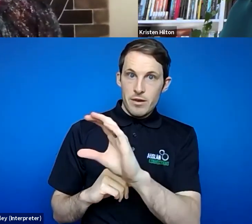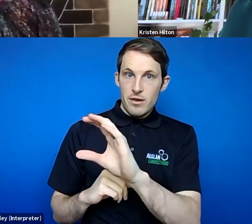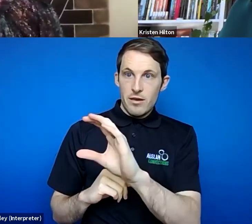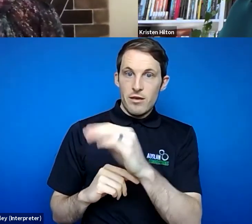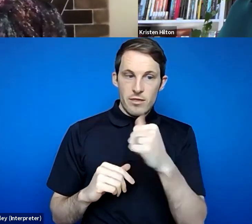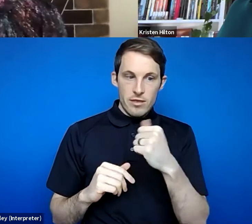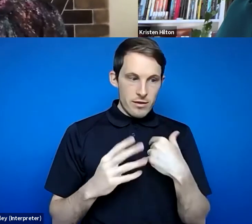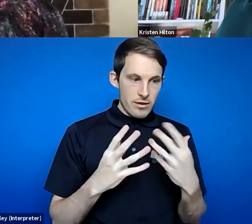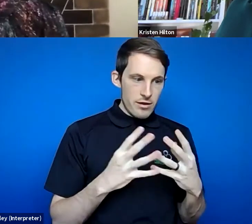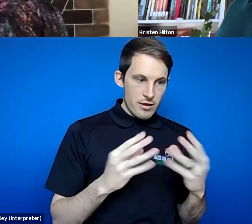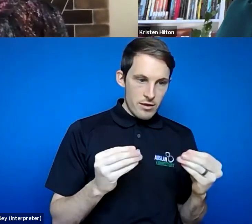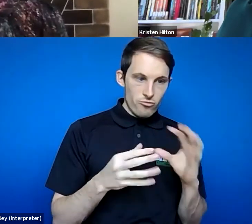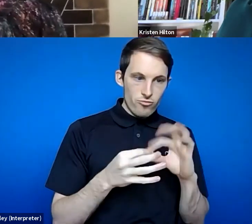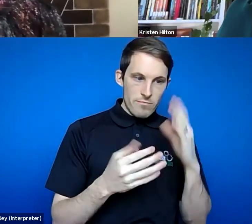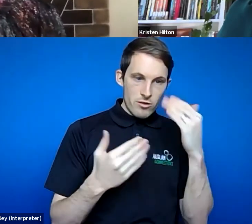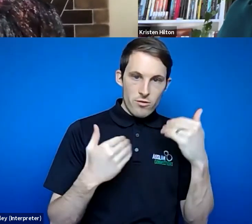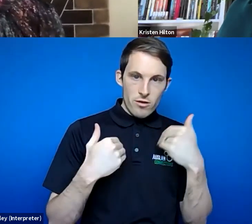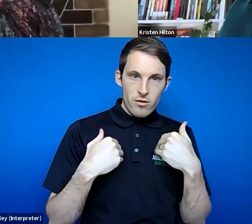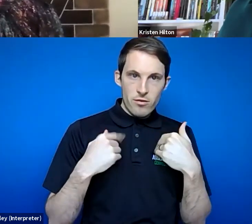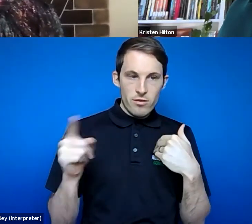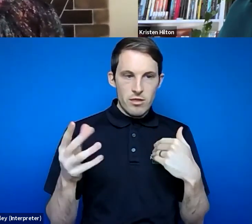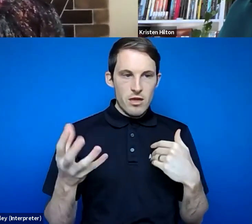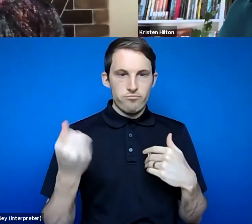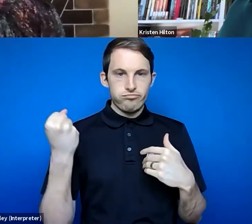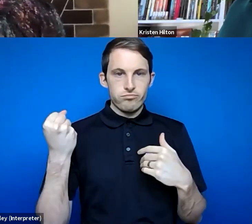health whereas if anything went wrong with your physical health then you would be able